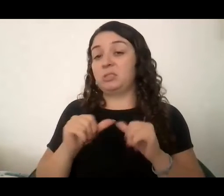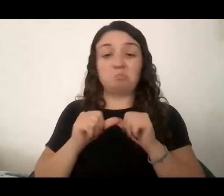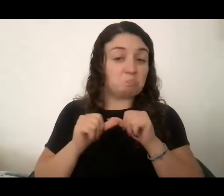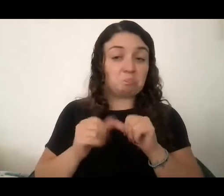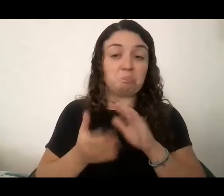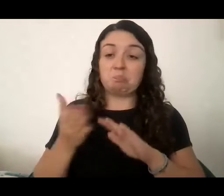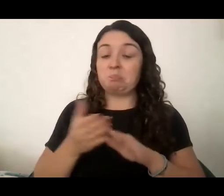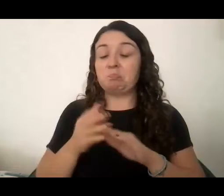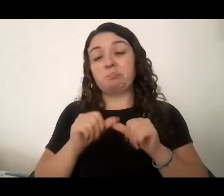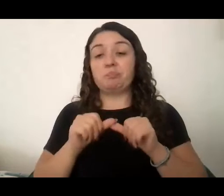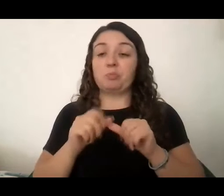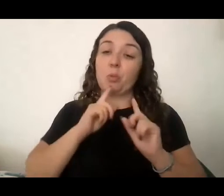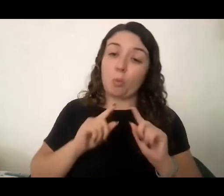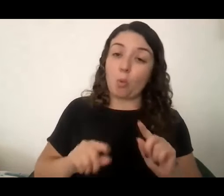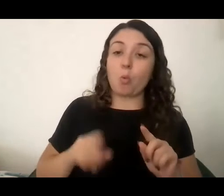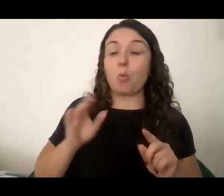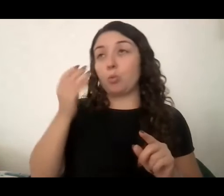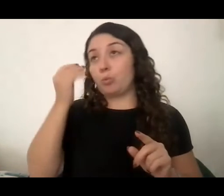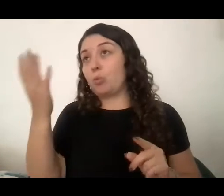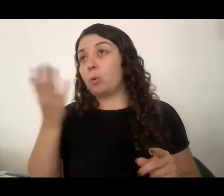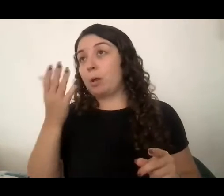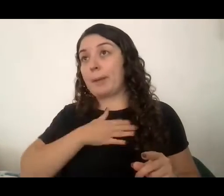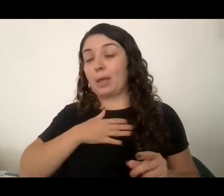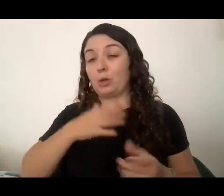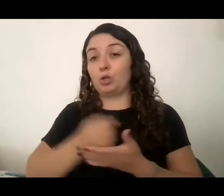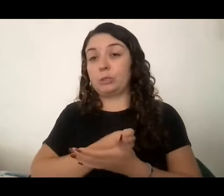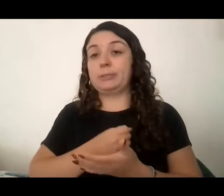first open your business, you are going to tell them what you think it is. They are not going to